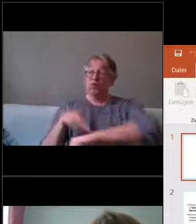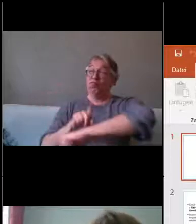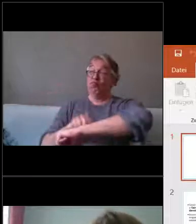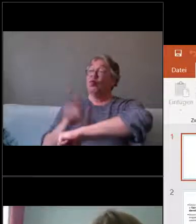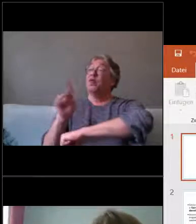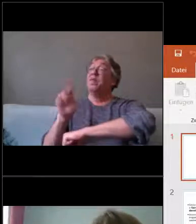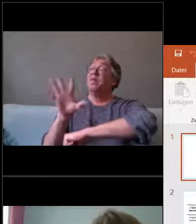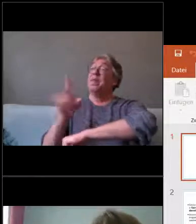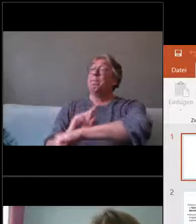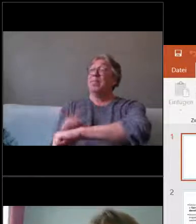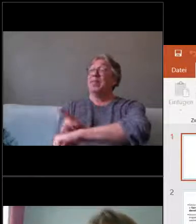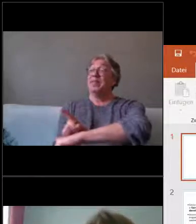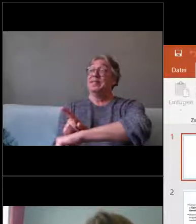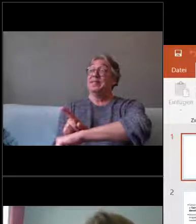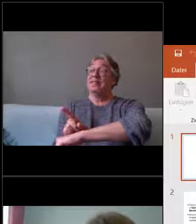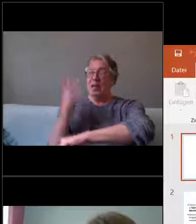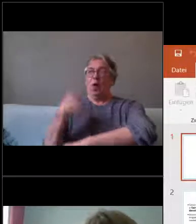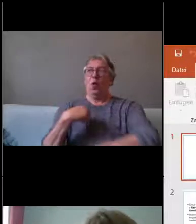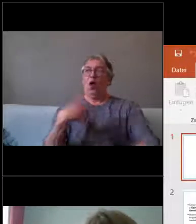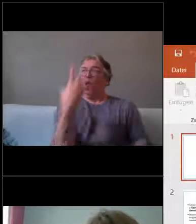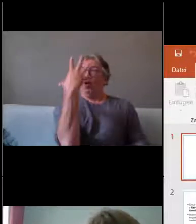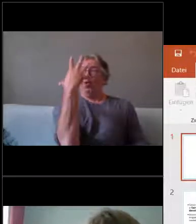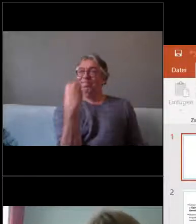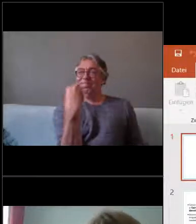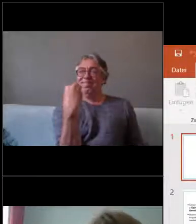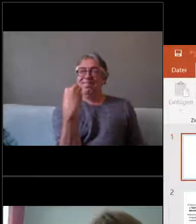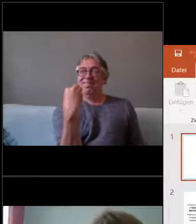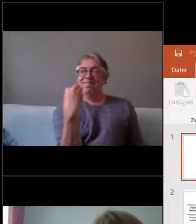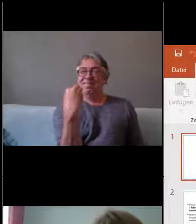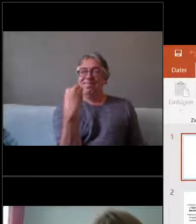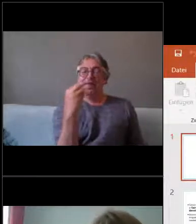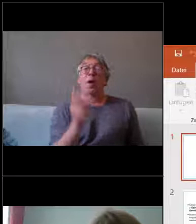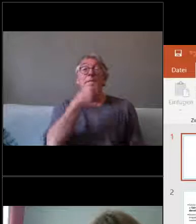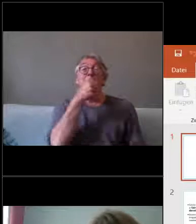I'm going to switch off my camera and mic so everybody can focus on you.